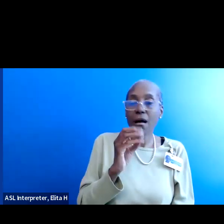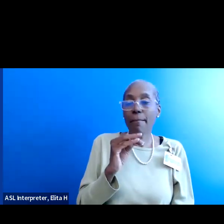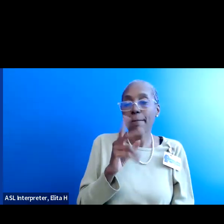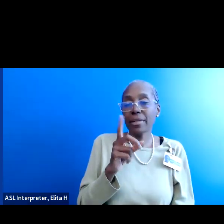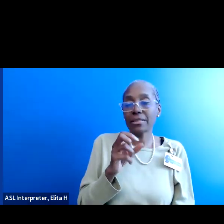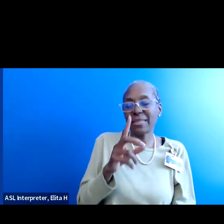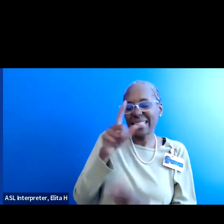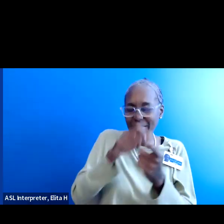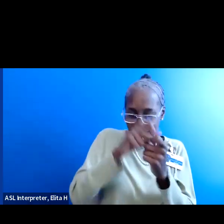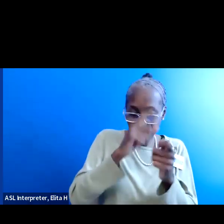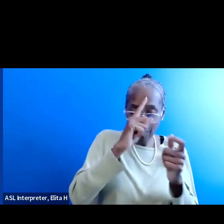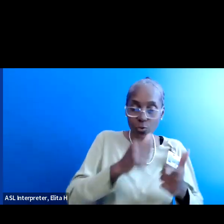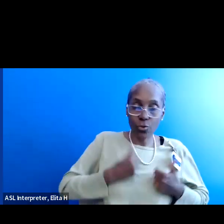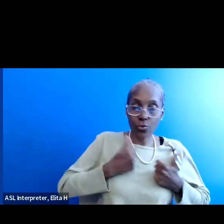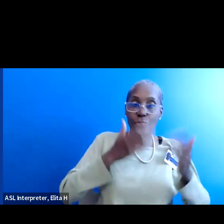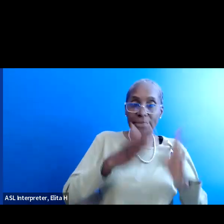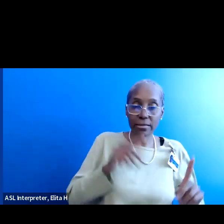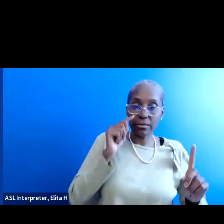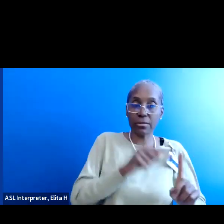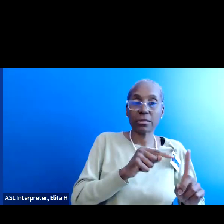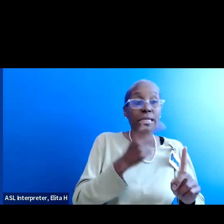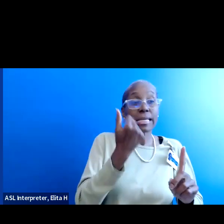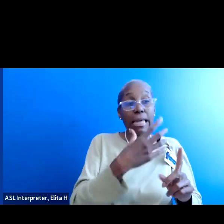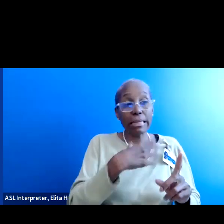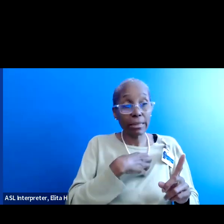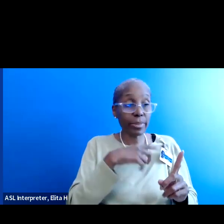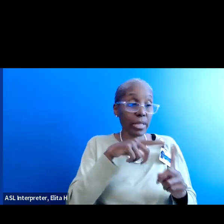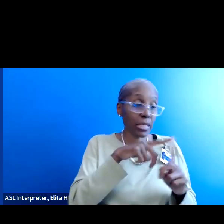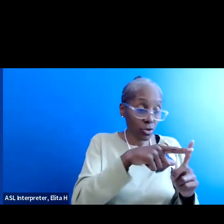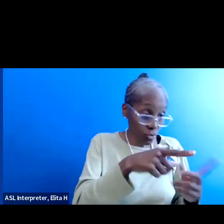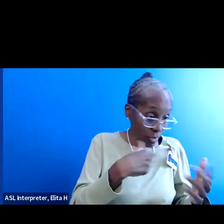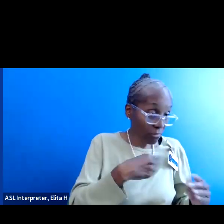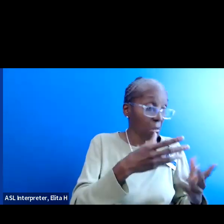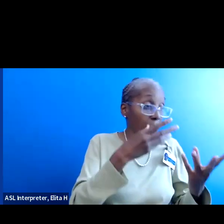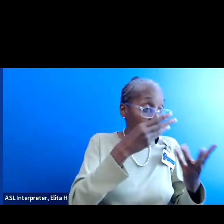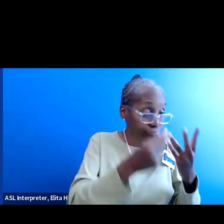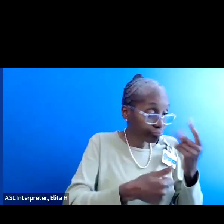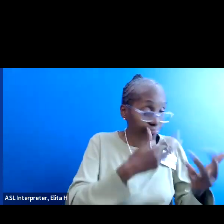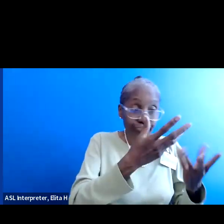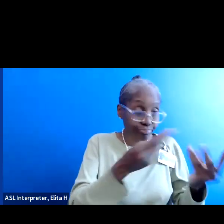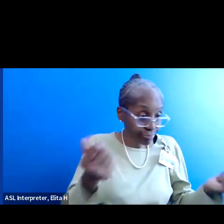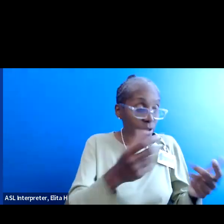investigating and trying to resolve all complaints to the resident's satisfaction. So it's a little bit different.